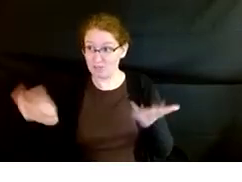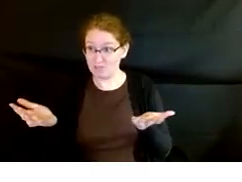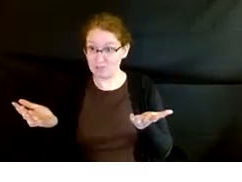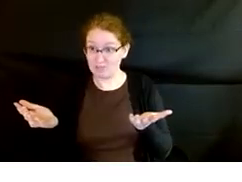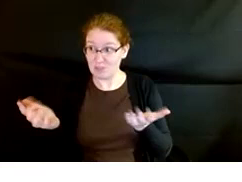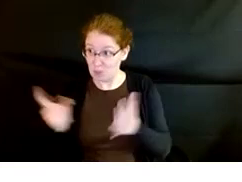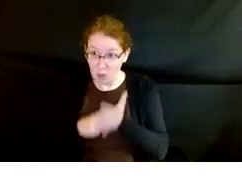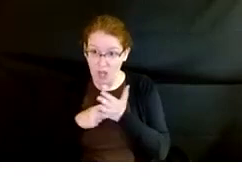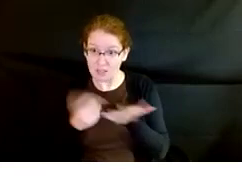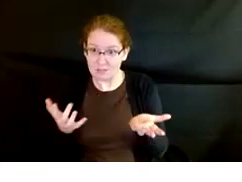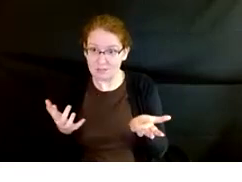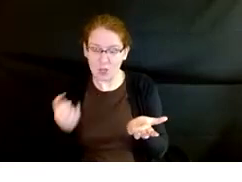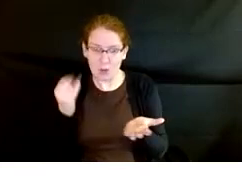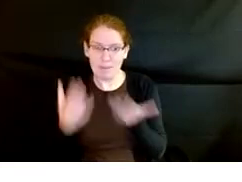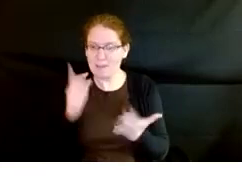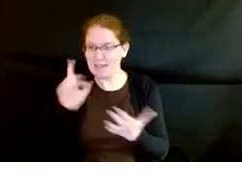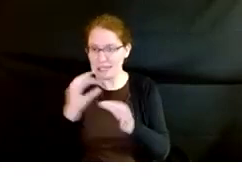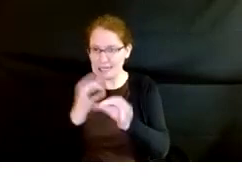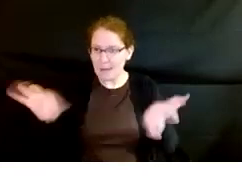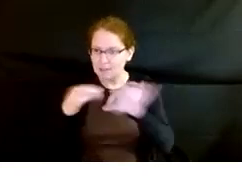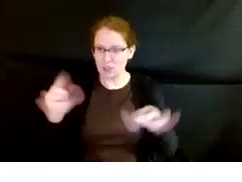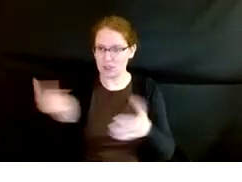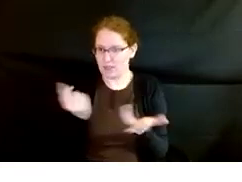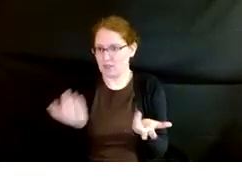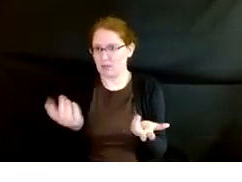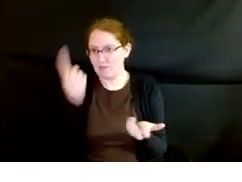or you know you might need the captioning or something like that for your medical appointment